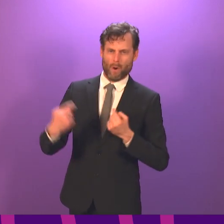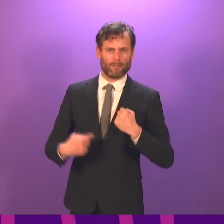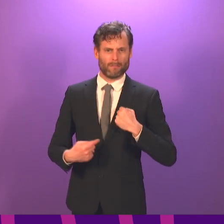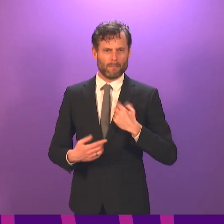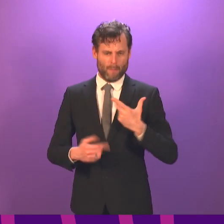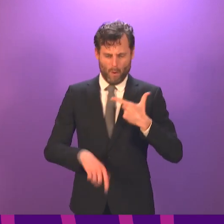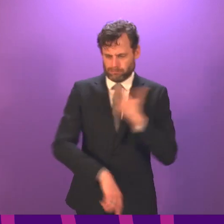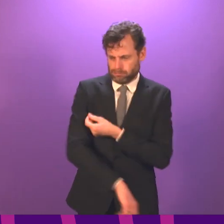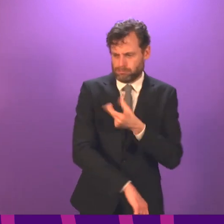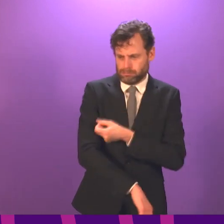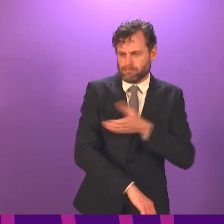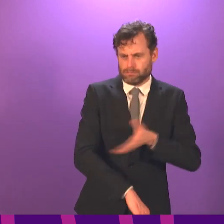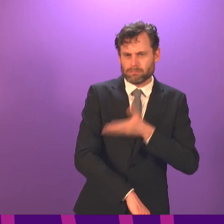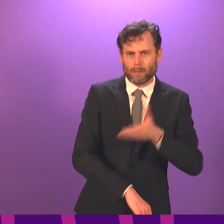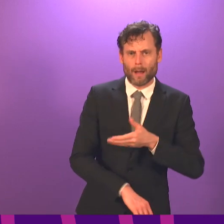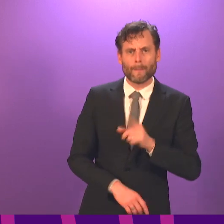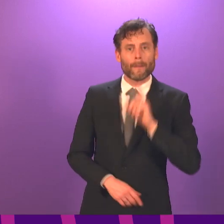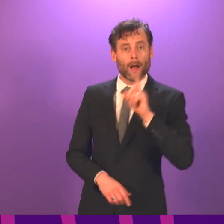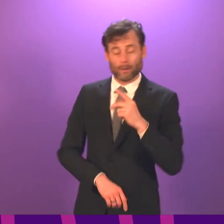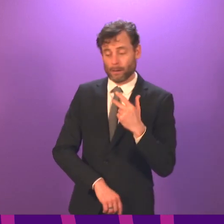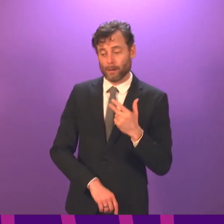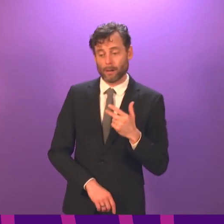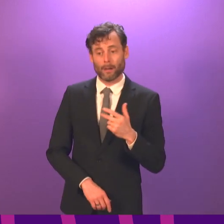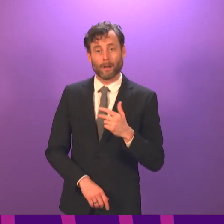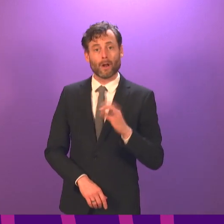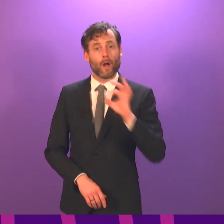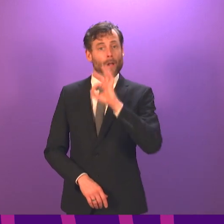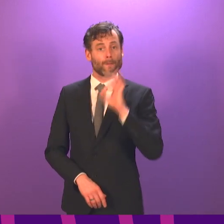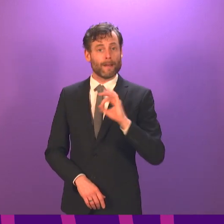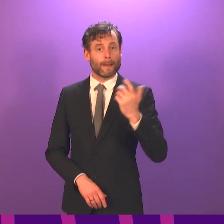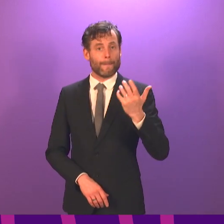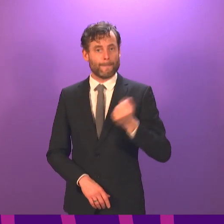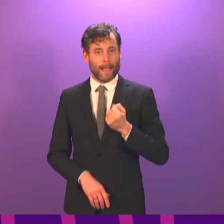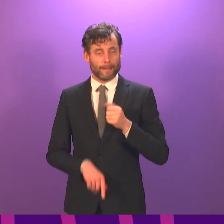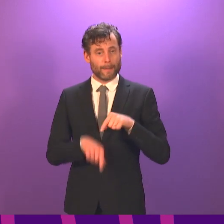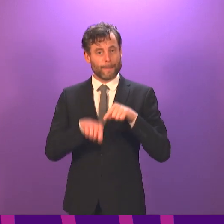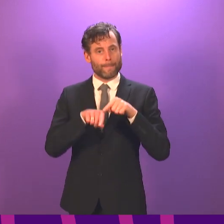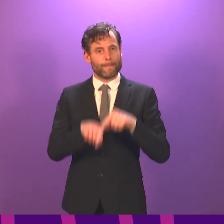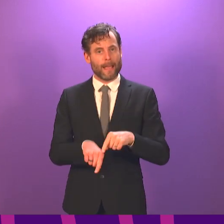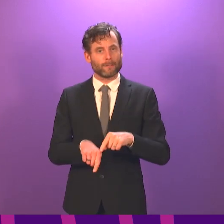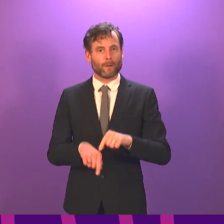the details right—the rate at which a vaccinator will be paid is based on the rate of pay in